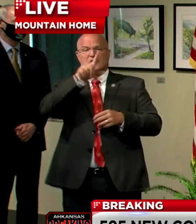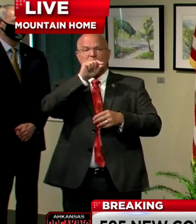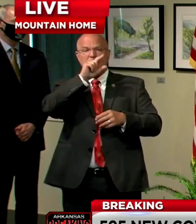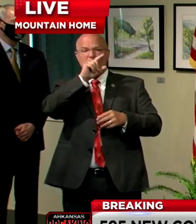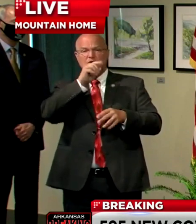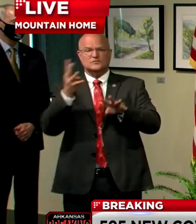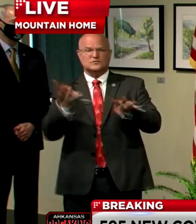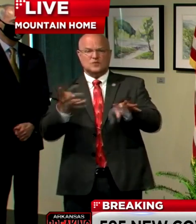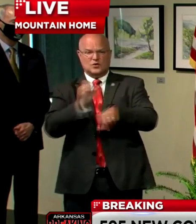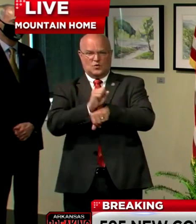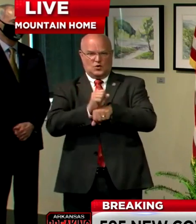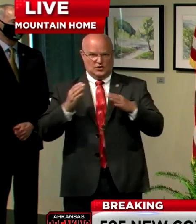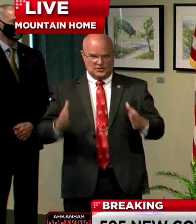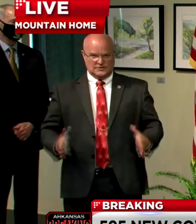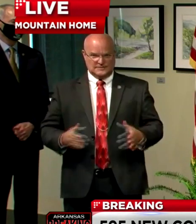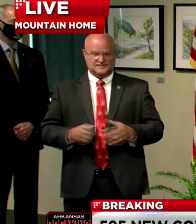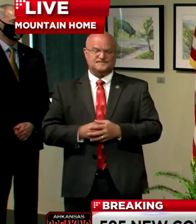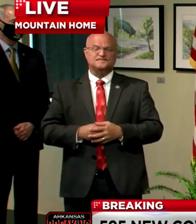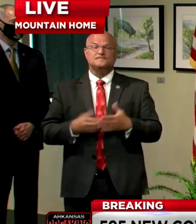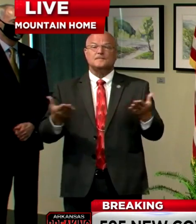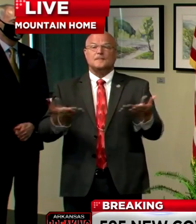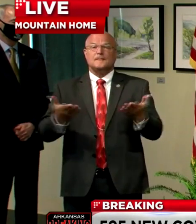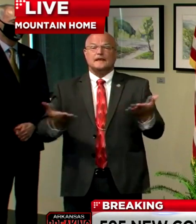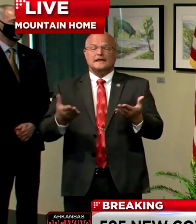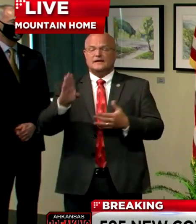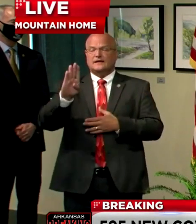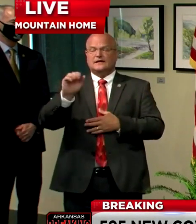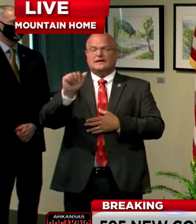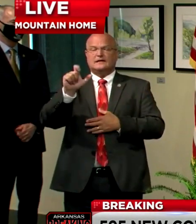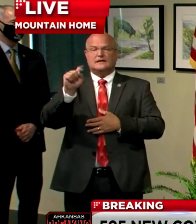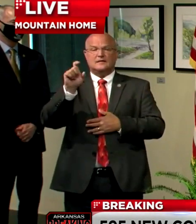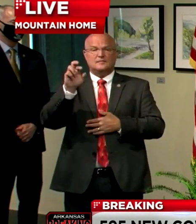400 2452 ACTIVE CASES. NOTABLY THE NORTHWEST REGION, ABOUT 24% OF OUR CASES HAVE BEEN AMONG POULTRY WORKERS